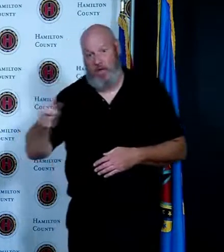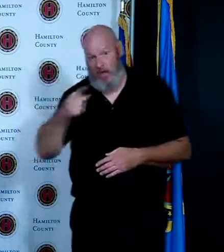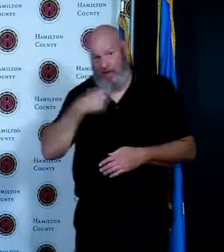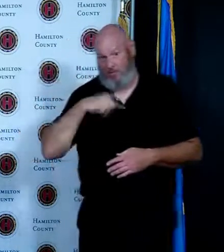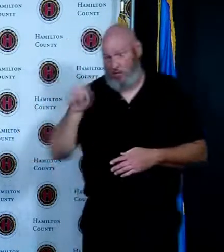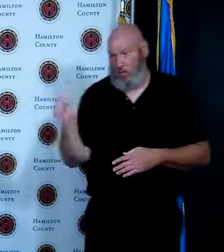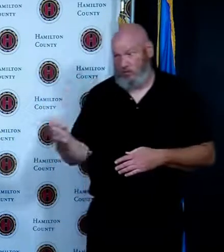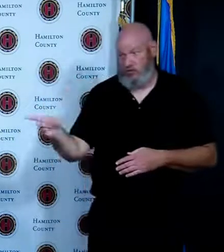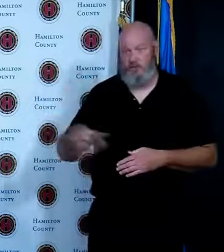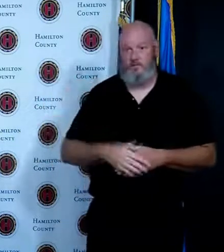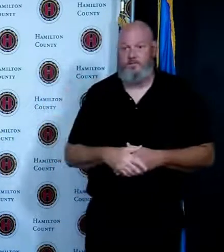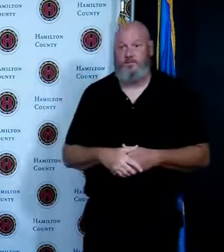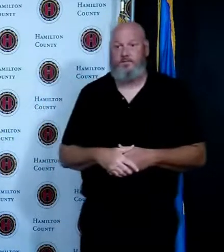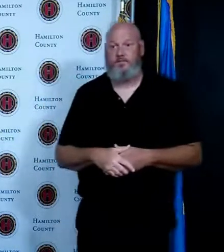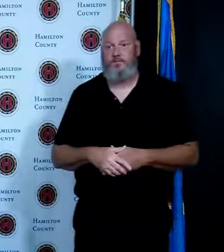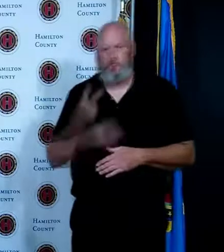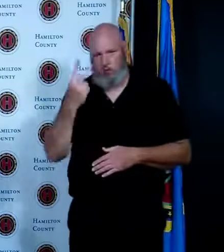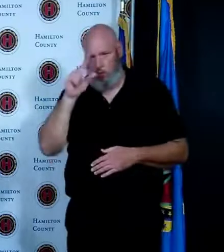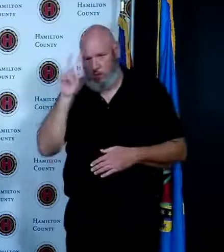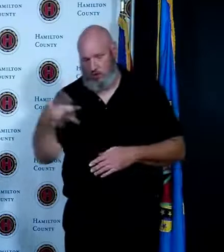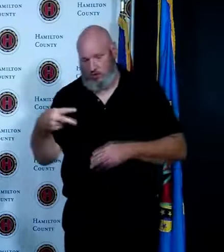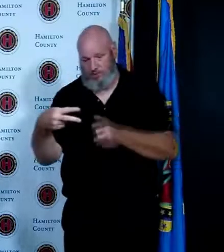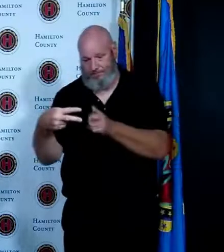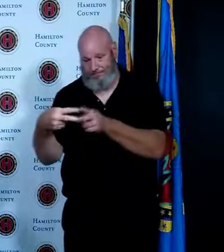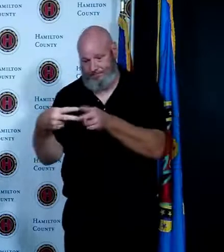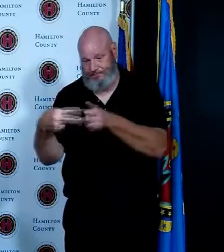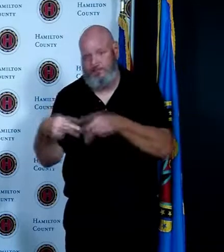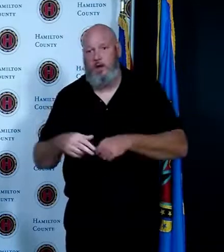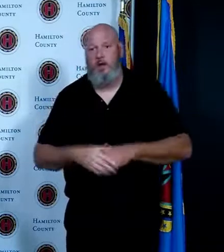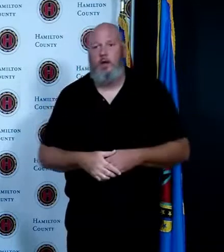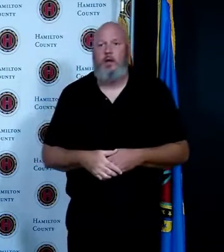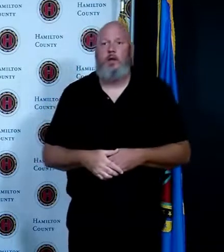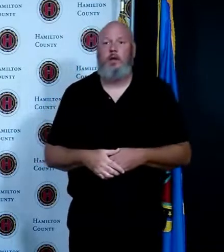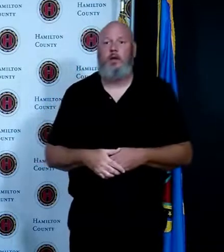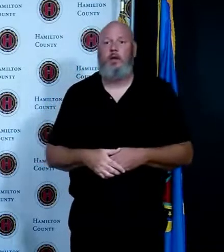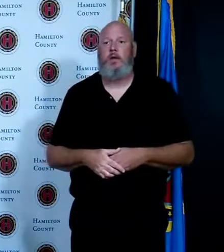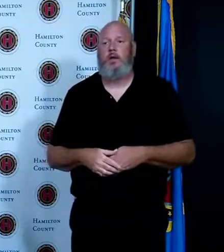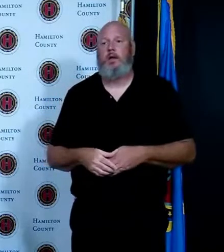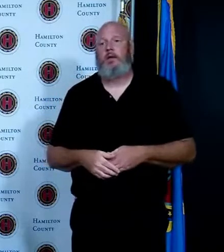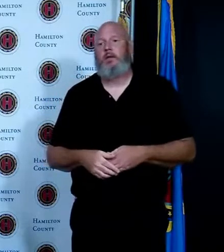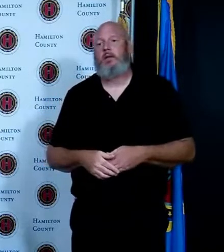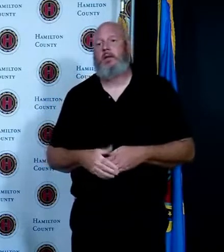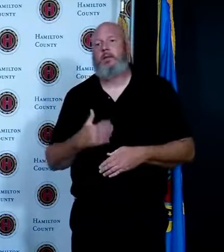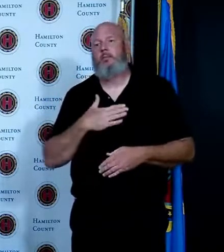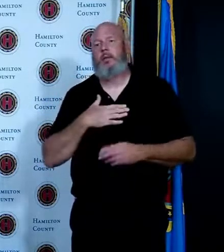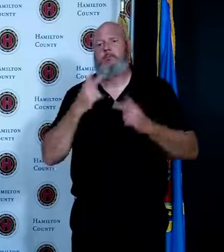be from my traveling in the communities sort of a rural urban split about the